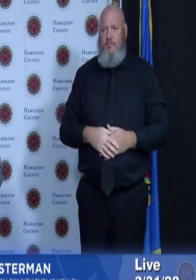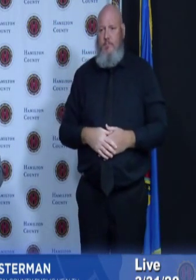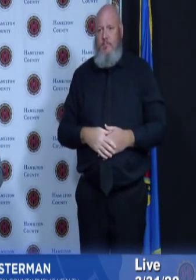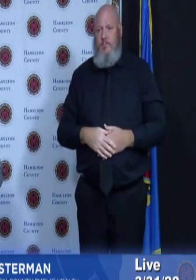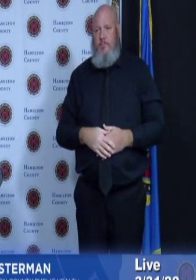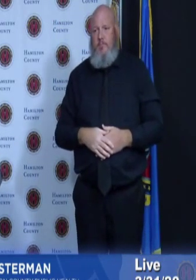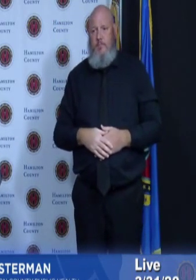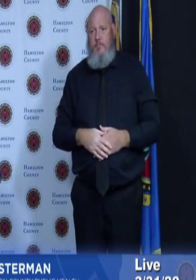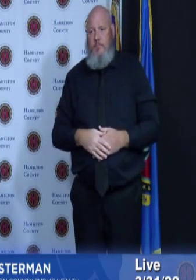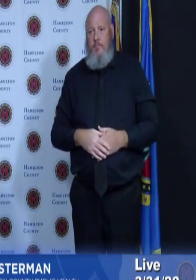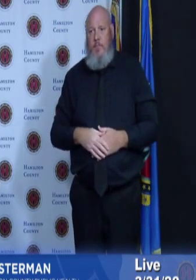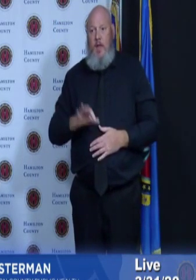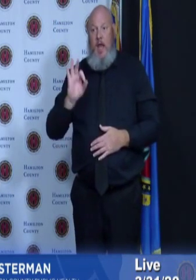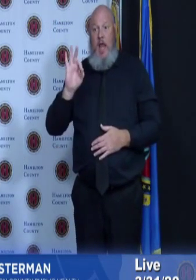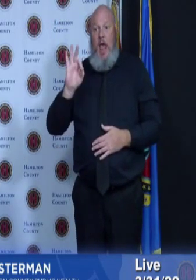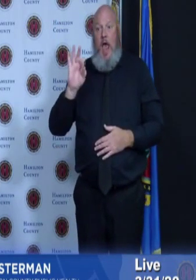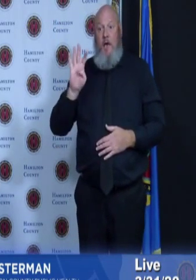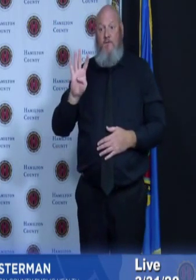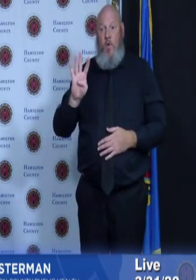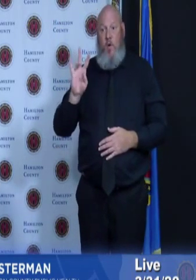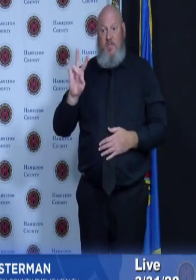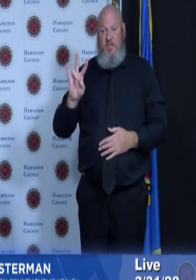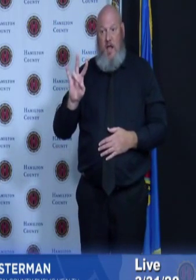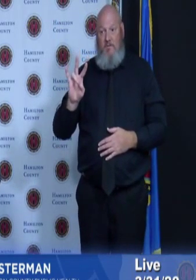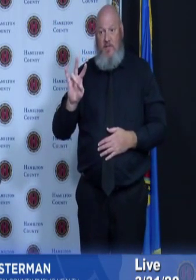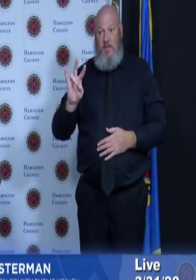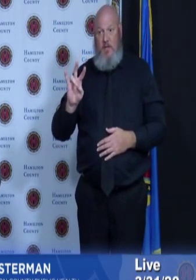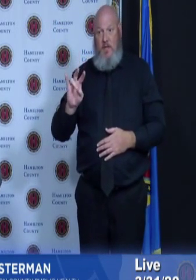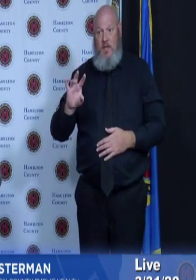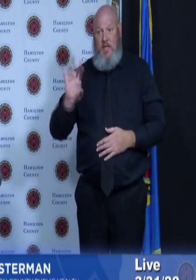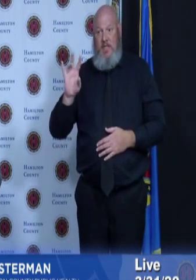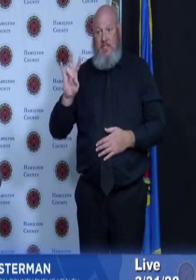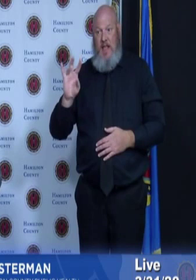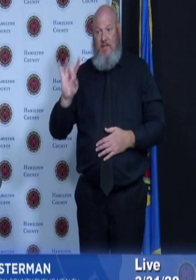or I'd also encourage you know we're promoting online businesses